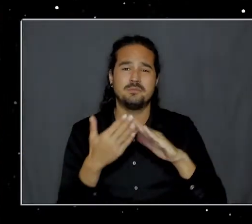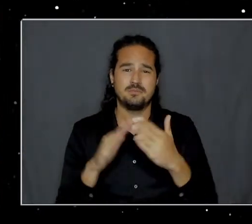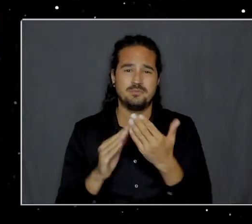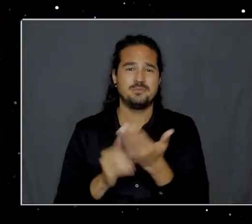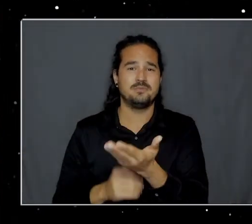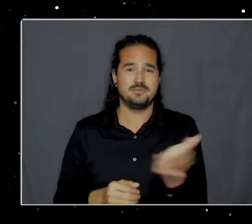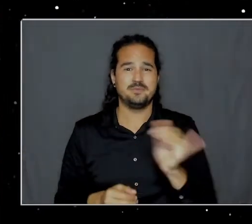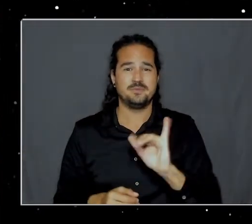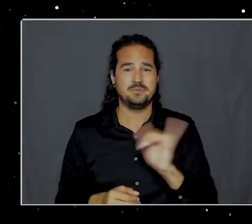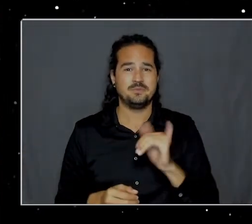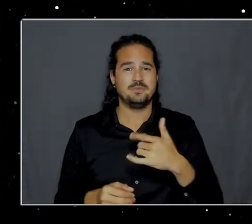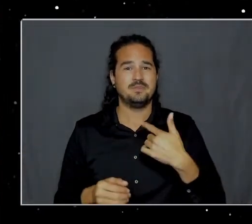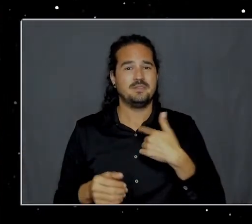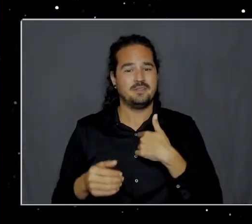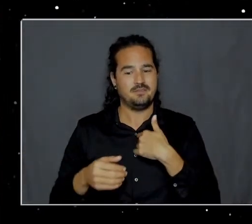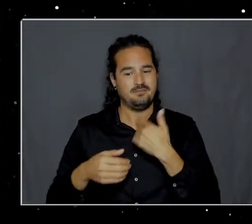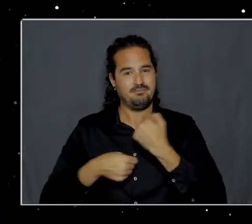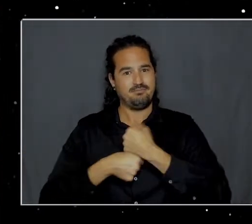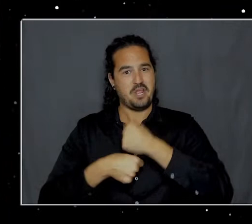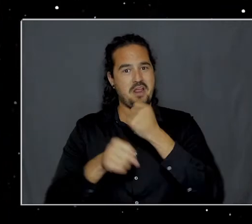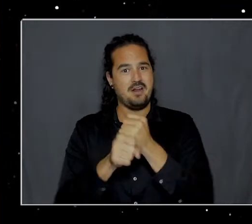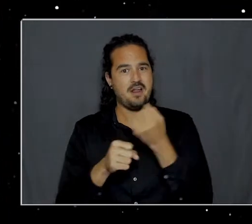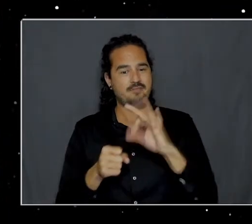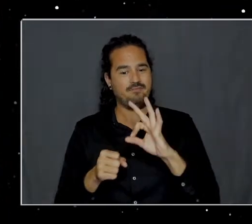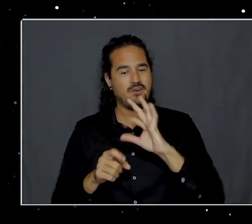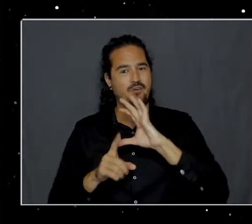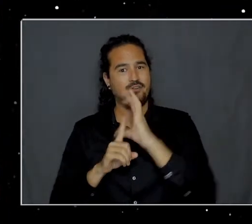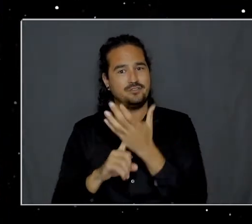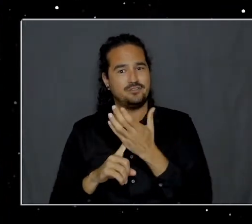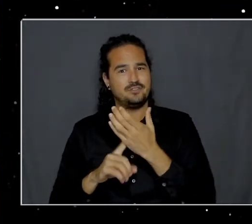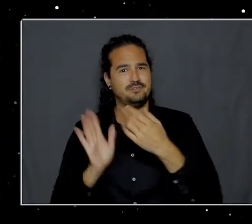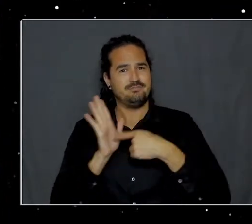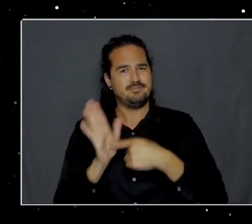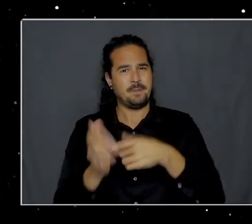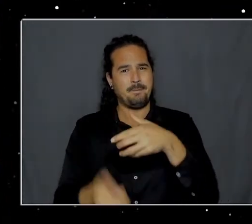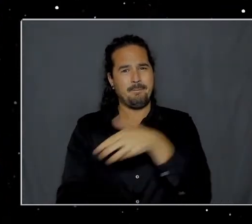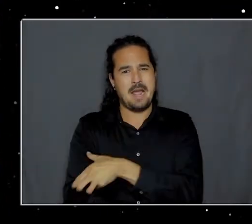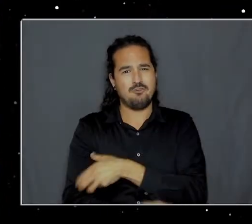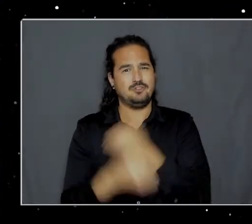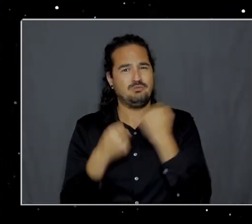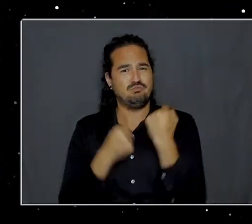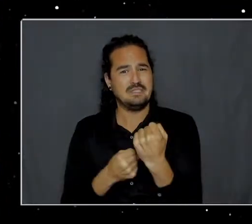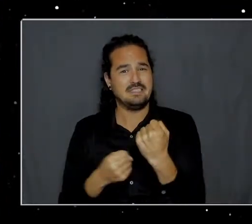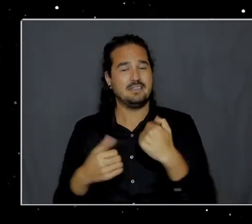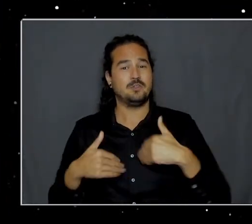TO MY COMMUNITY FOR I AM THE PRODUCT OF A CULTURE THAT EMPHASIZES THE POWER AND STRENGTH OF YOUNG LEADERS.